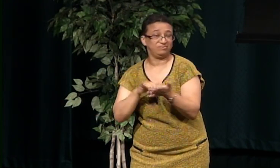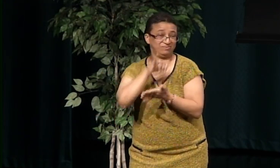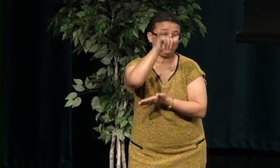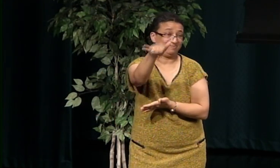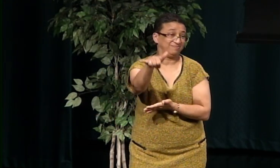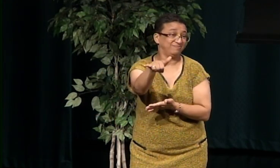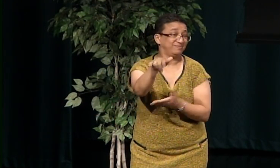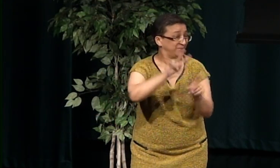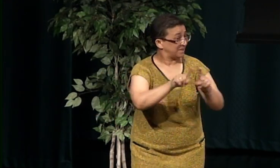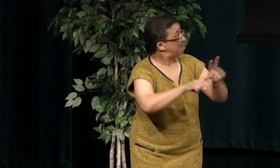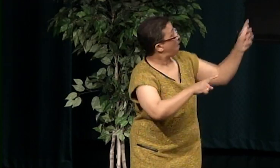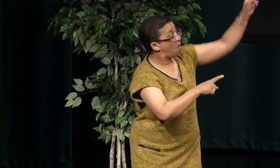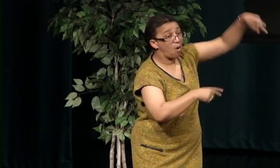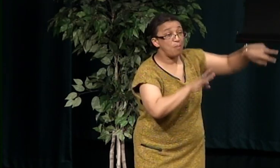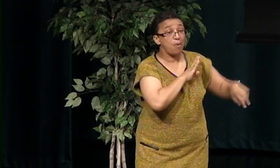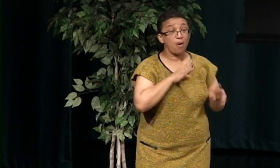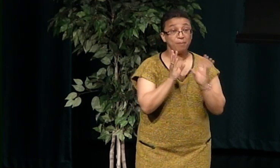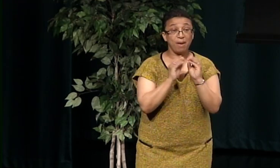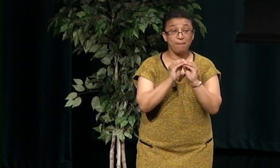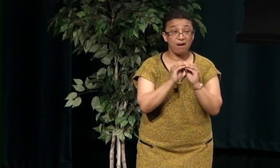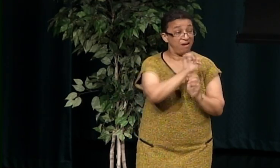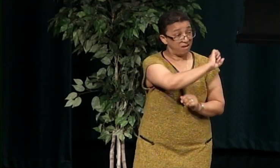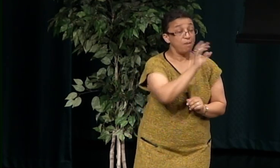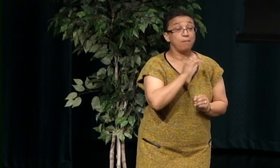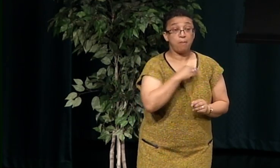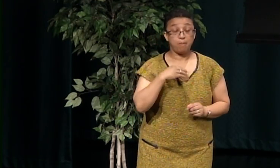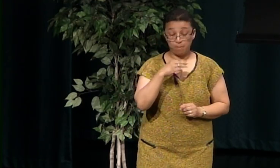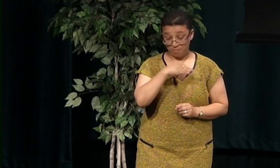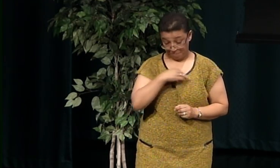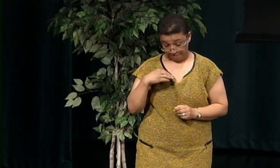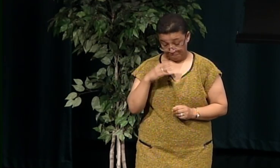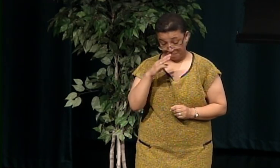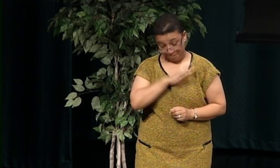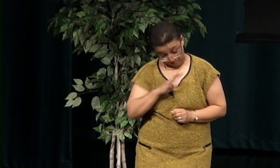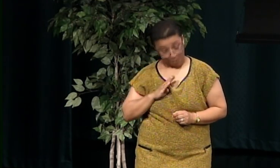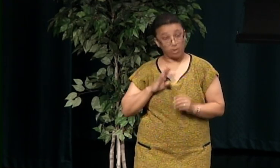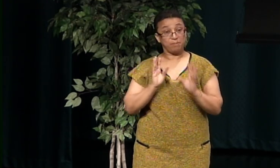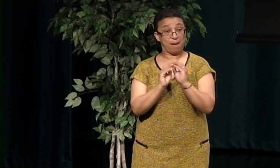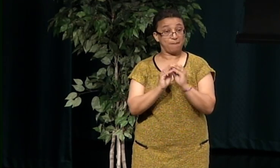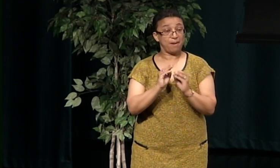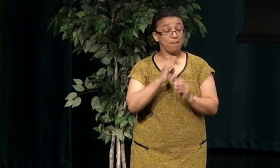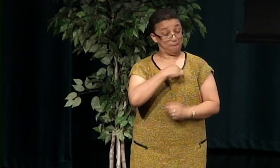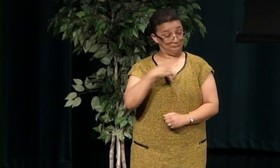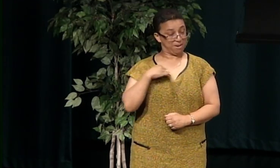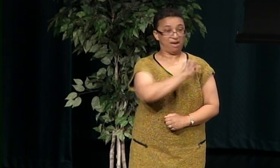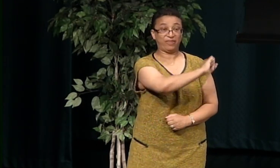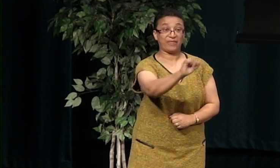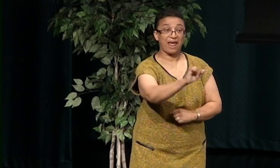It's the South African federation that pays for it. And that's the case with the other board members, too.